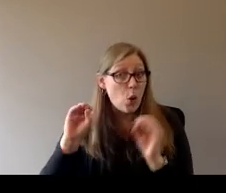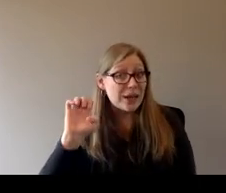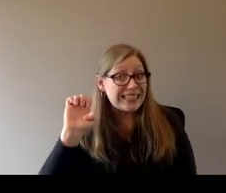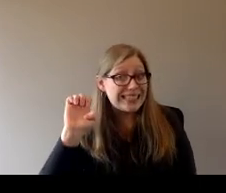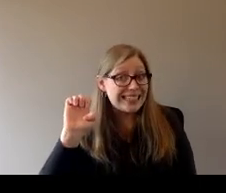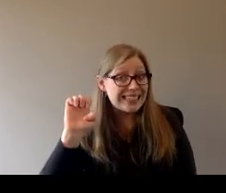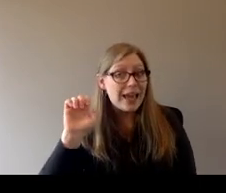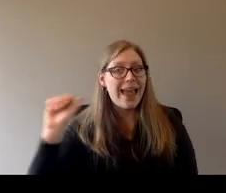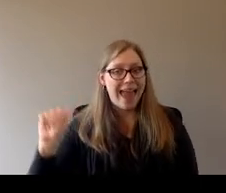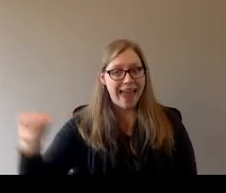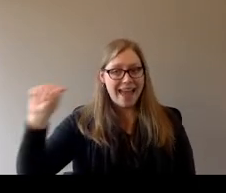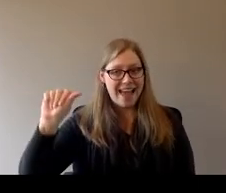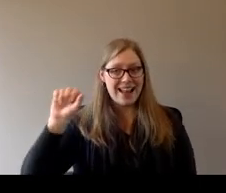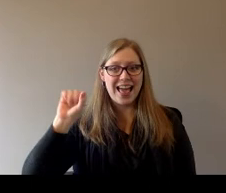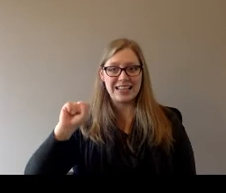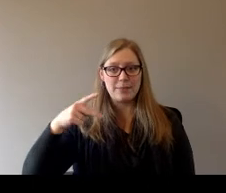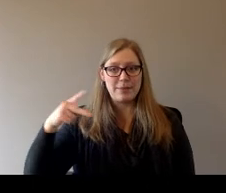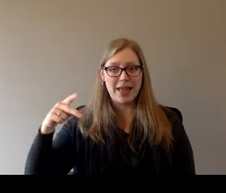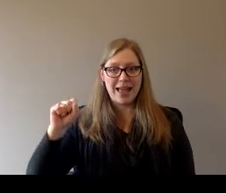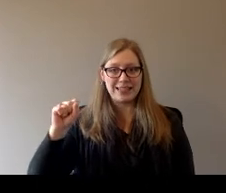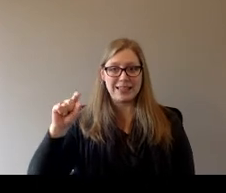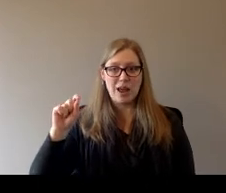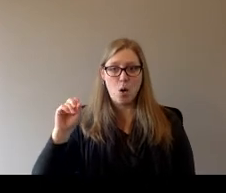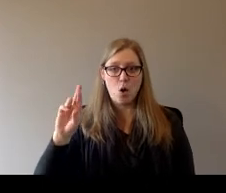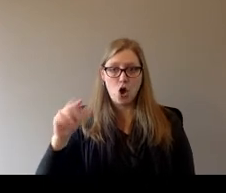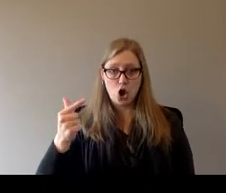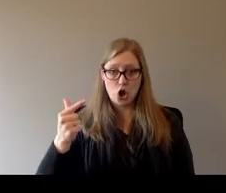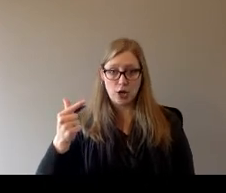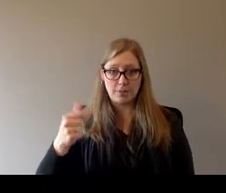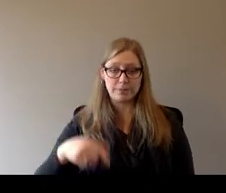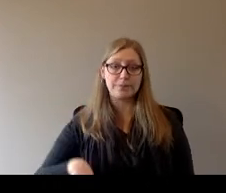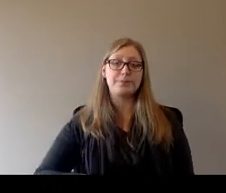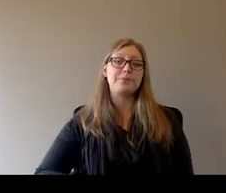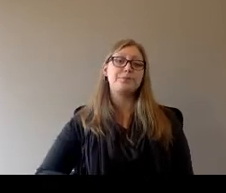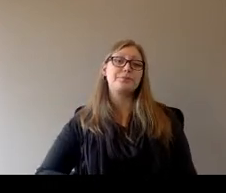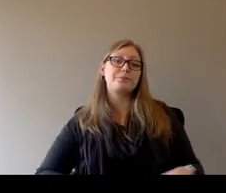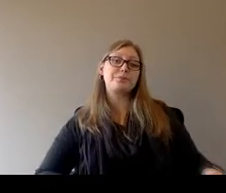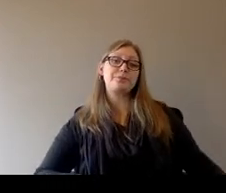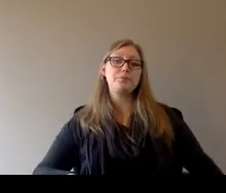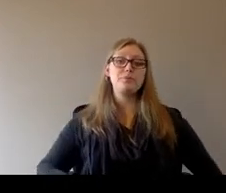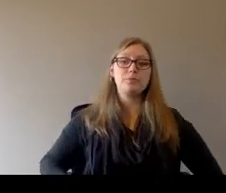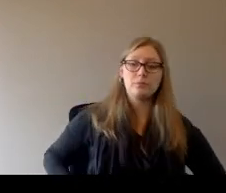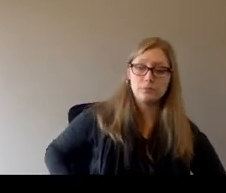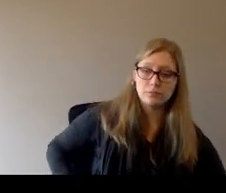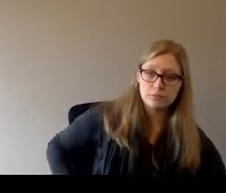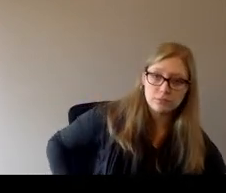Next is grading. I had a few questions around quarter 3 grades. What does that mean?